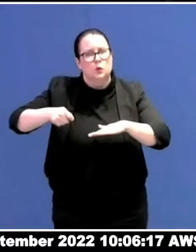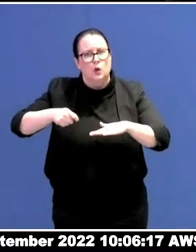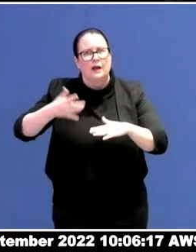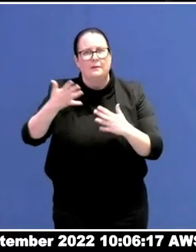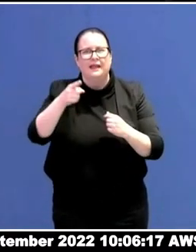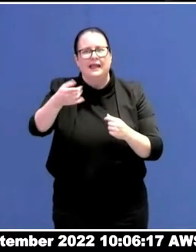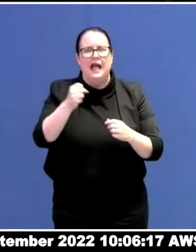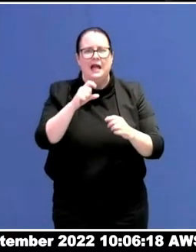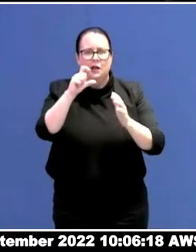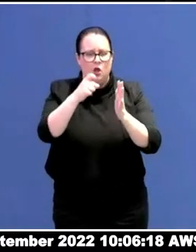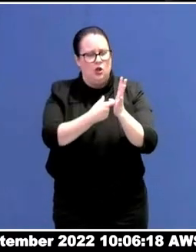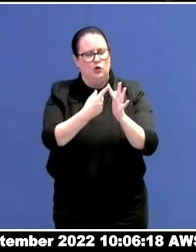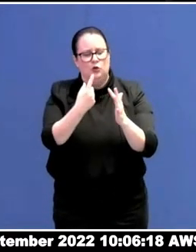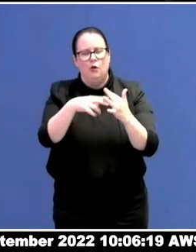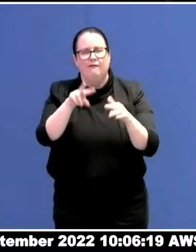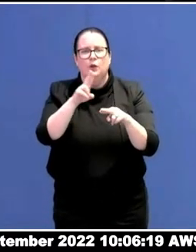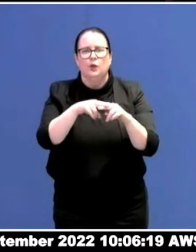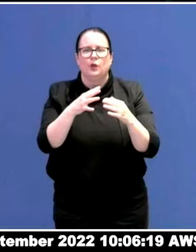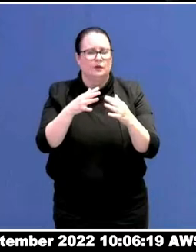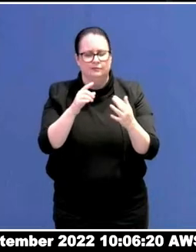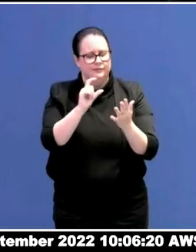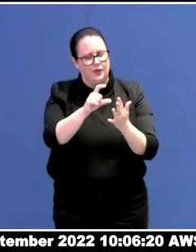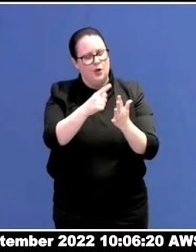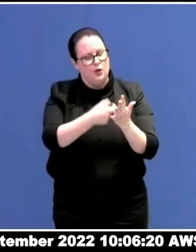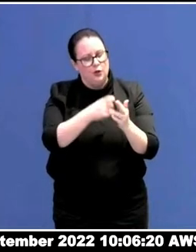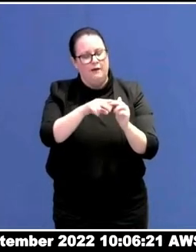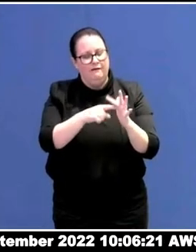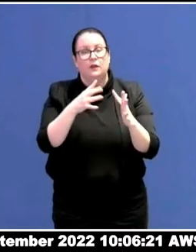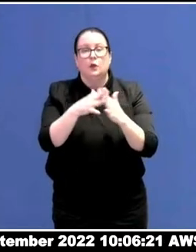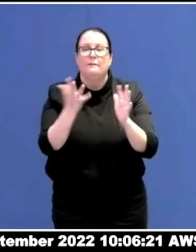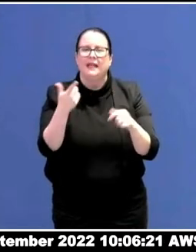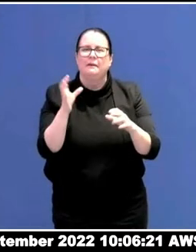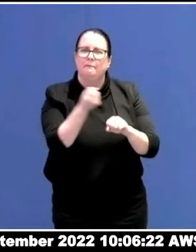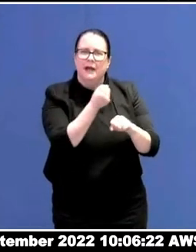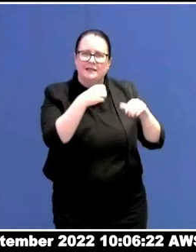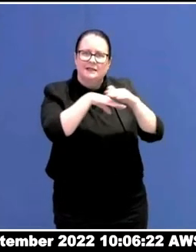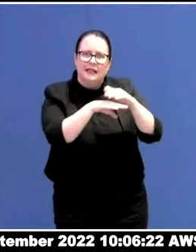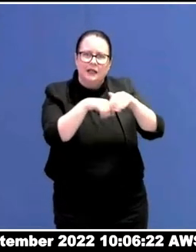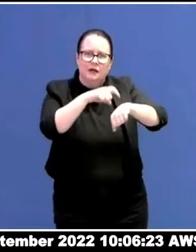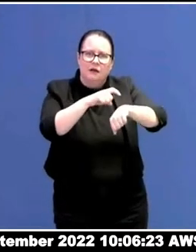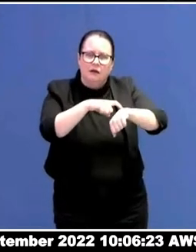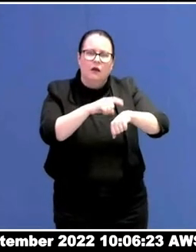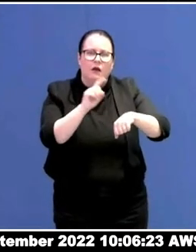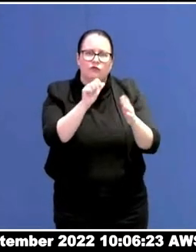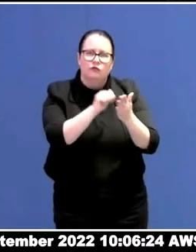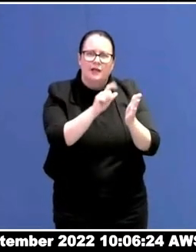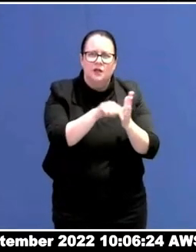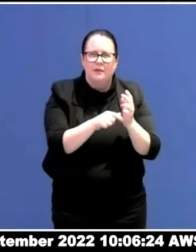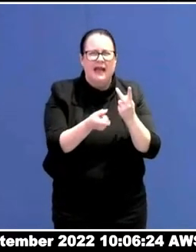a curfew. Also, he had, I think, some other punishments. I can't quite recall what they were at this time.